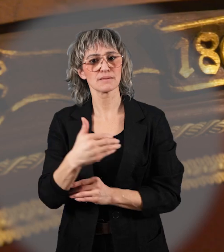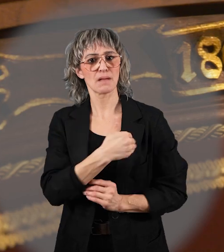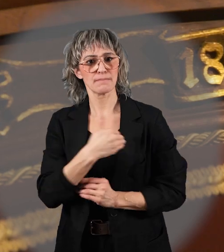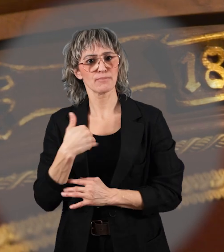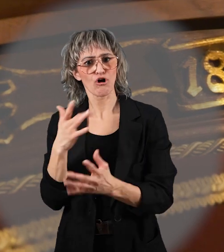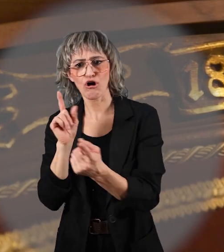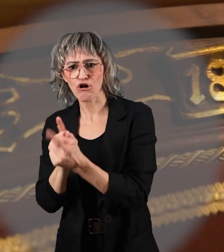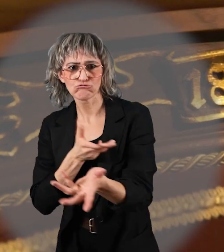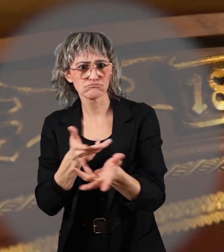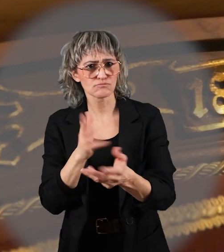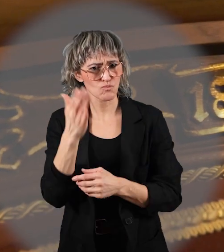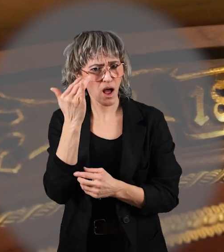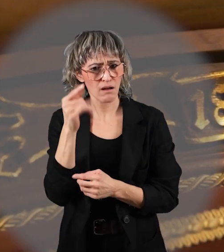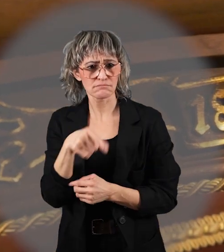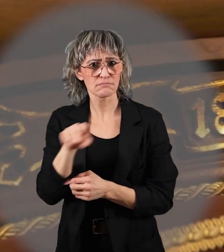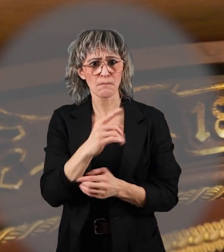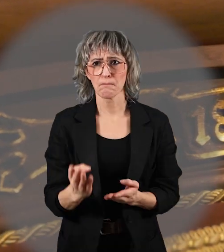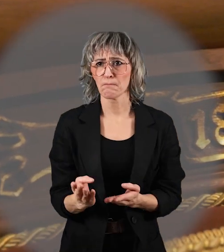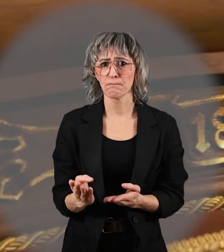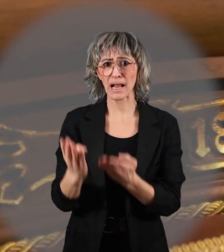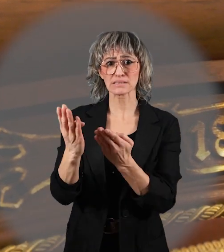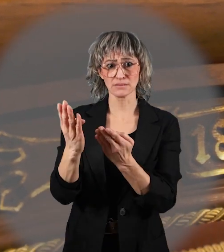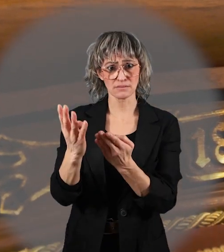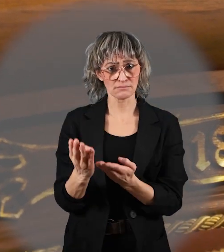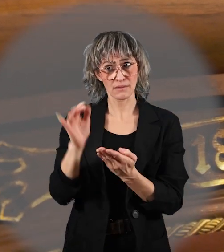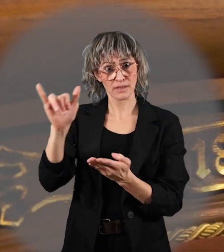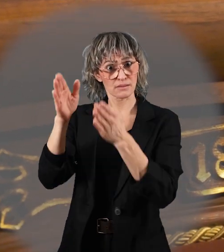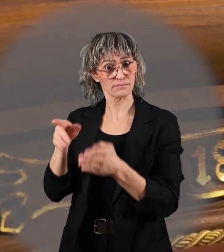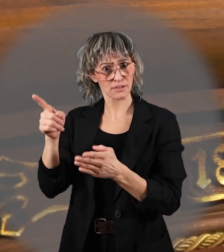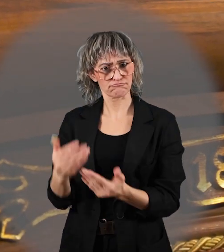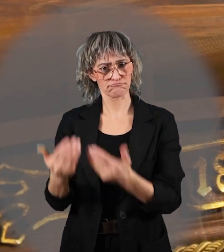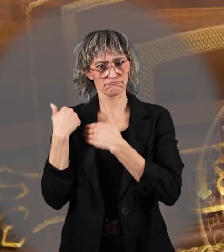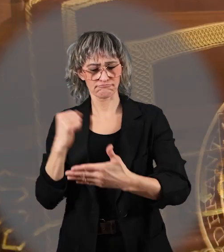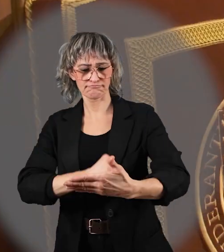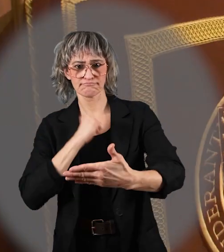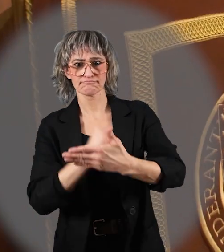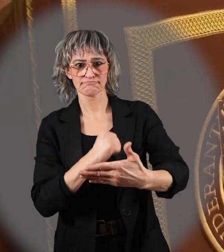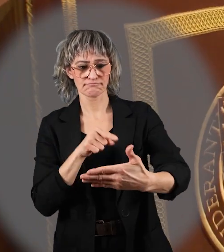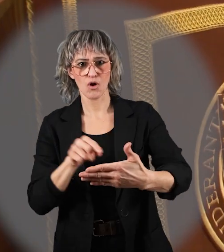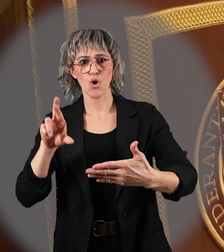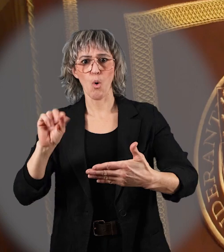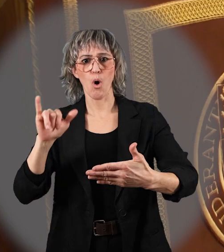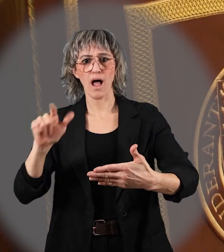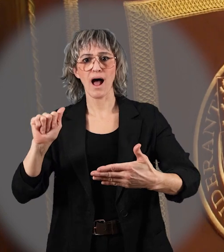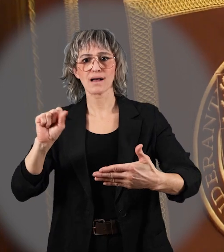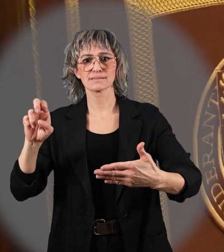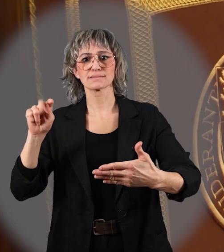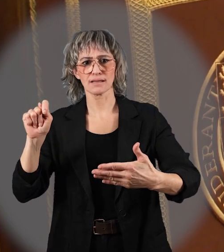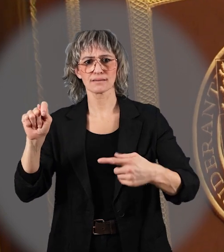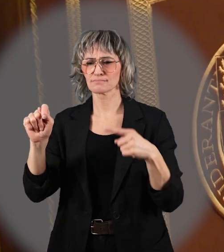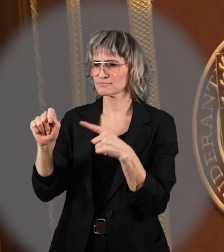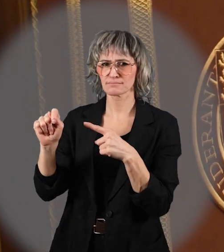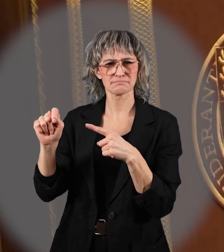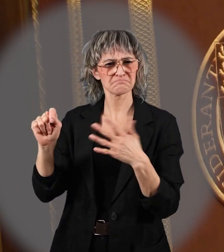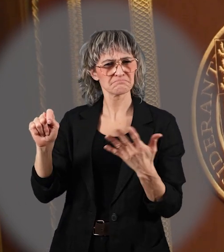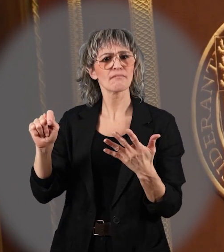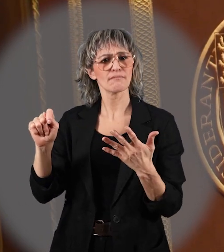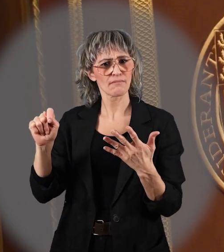who represents the Monarch in Canada. The Governor General meets senators and members of the House of Commons